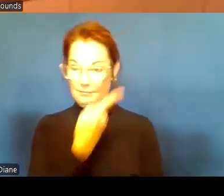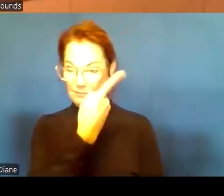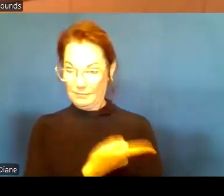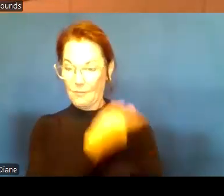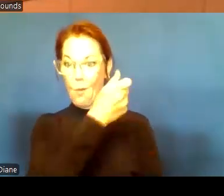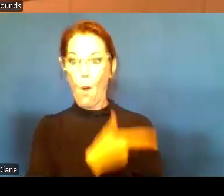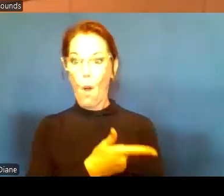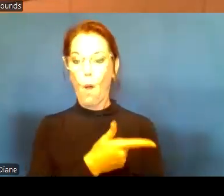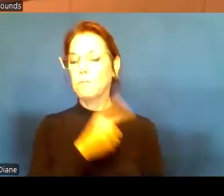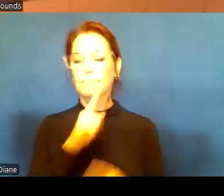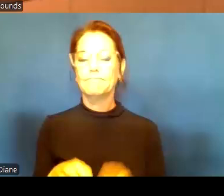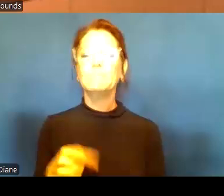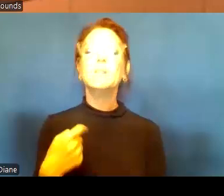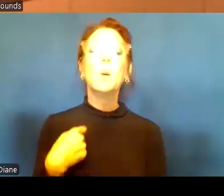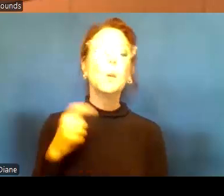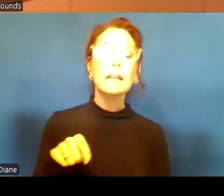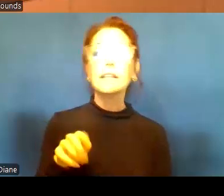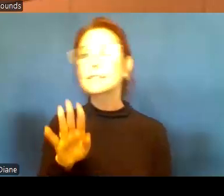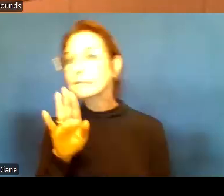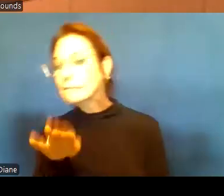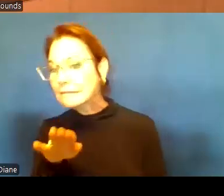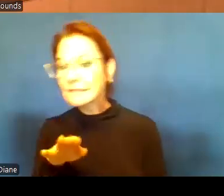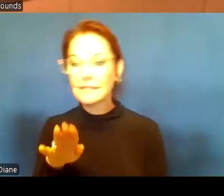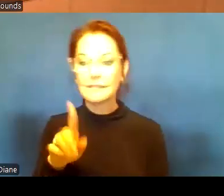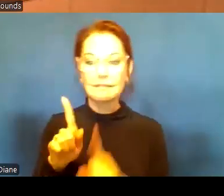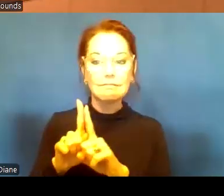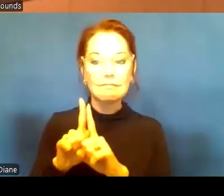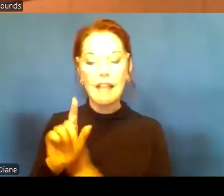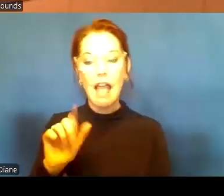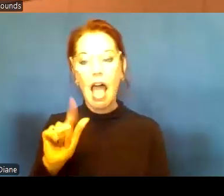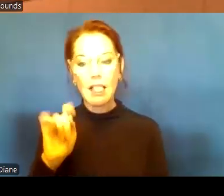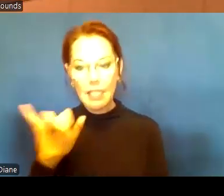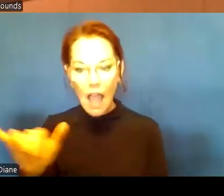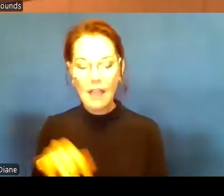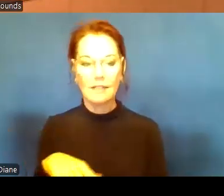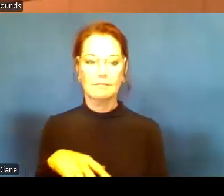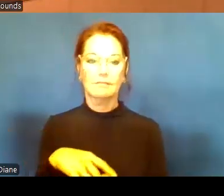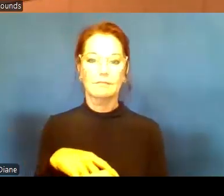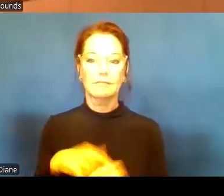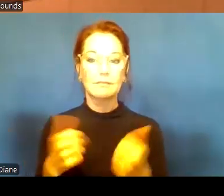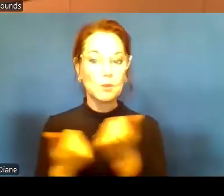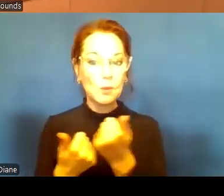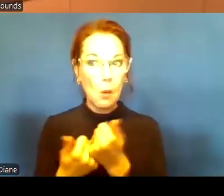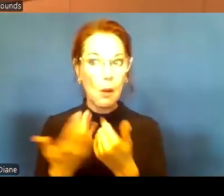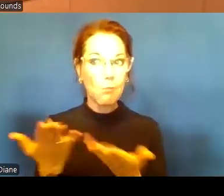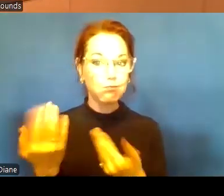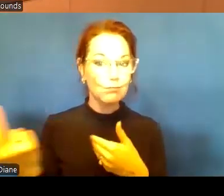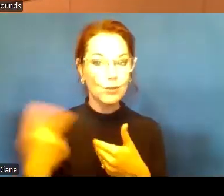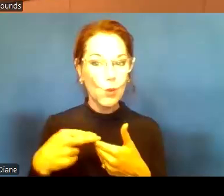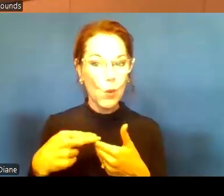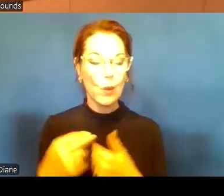allies and other supports um to join us um we're looking forward to collaborating with